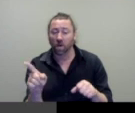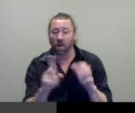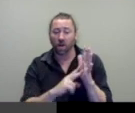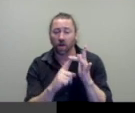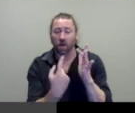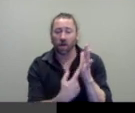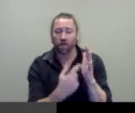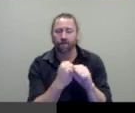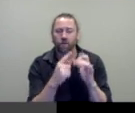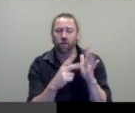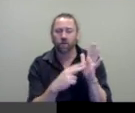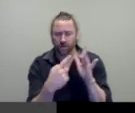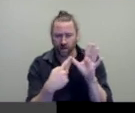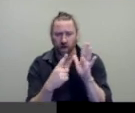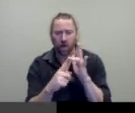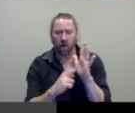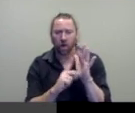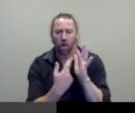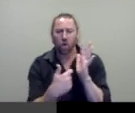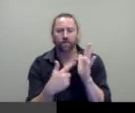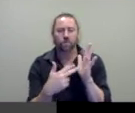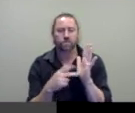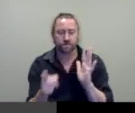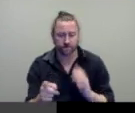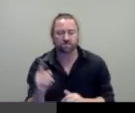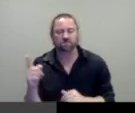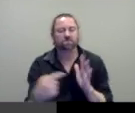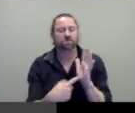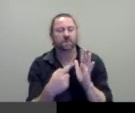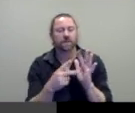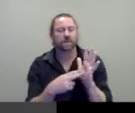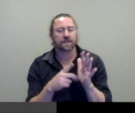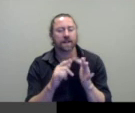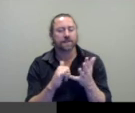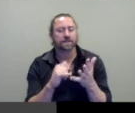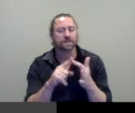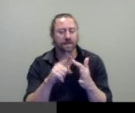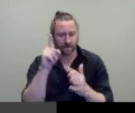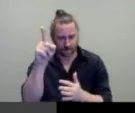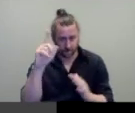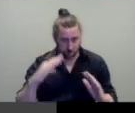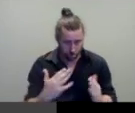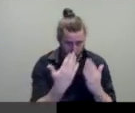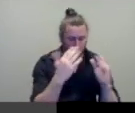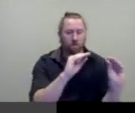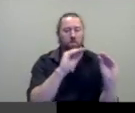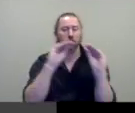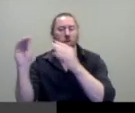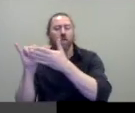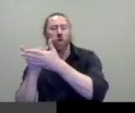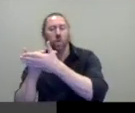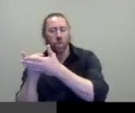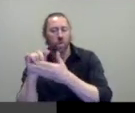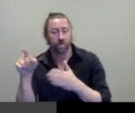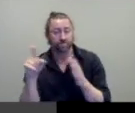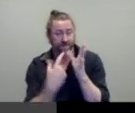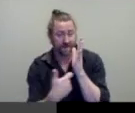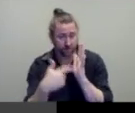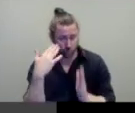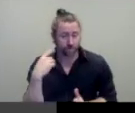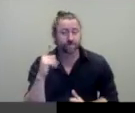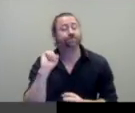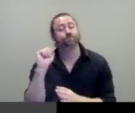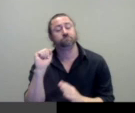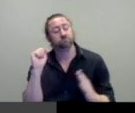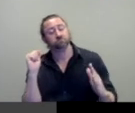artists like Virginia Overton she is a Tennessee born and New York based artist and in her practice